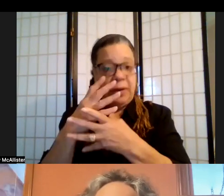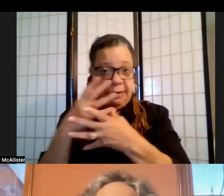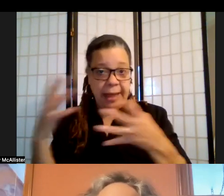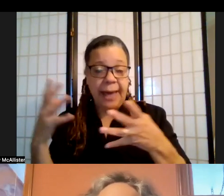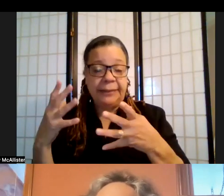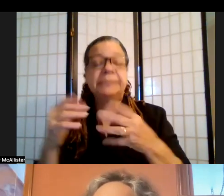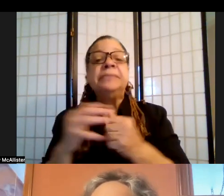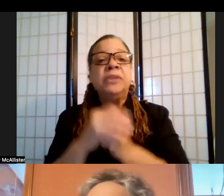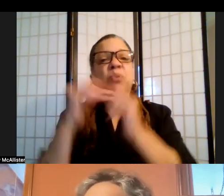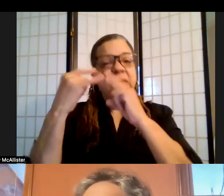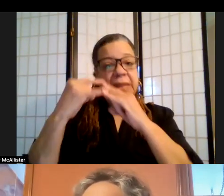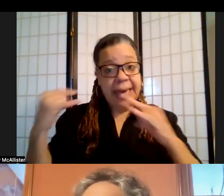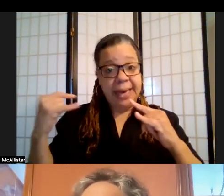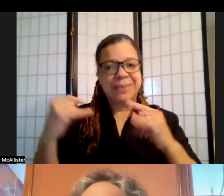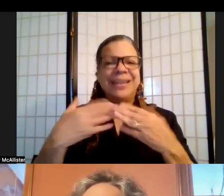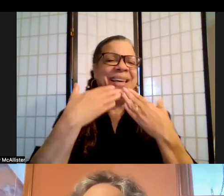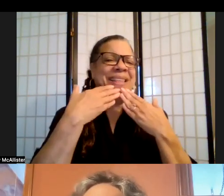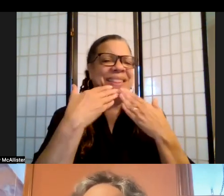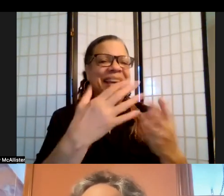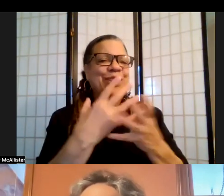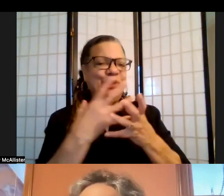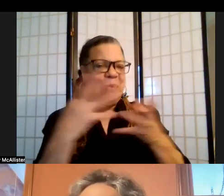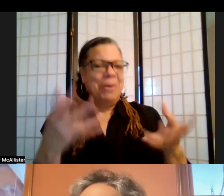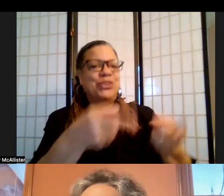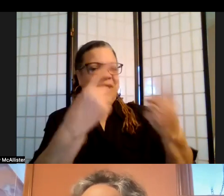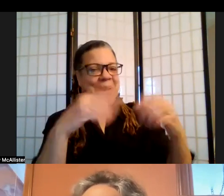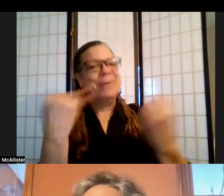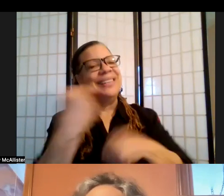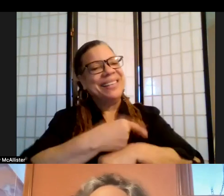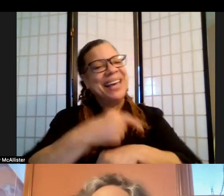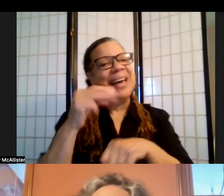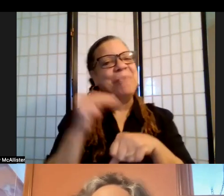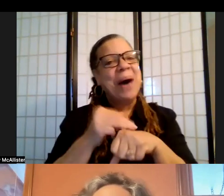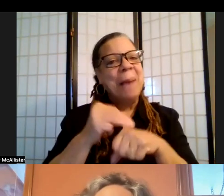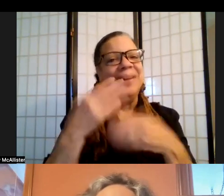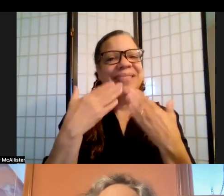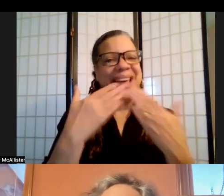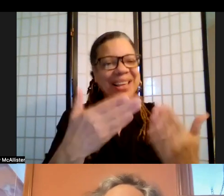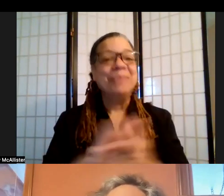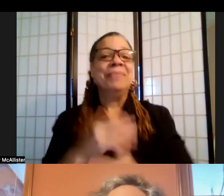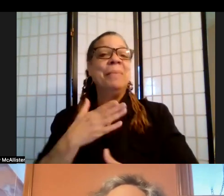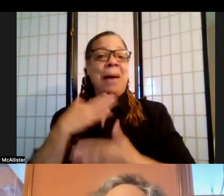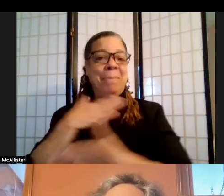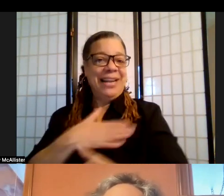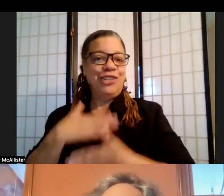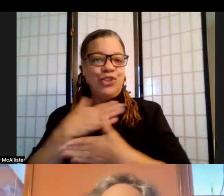So, thank you so much for being with us today, Muhammad. My pleasure! So, what are you working on,